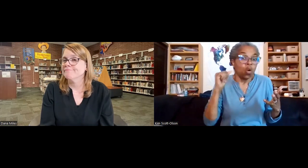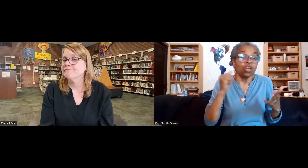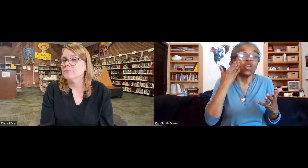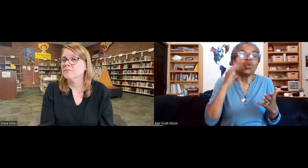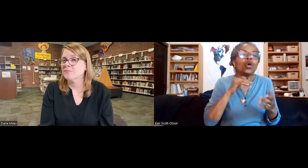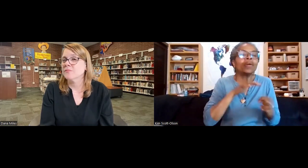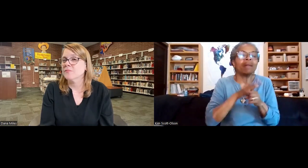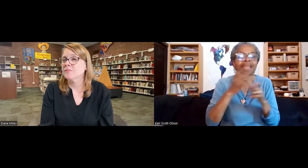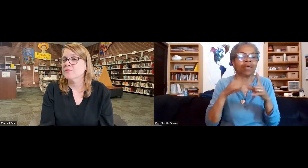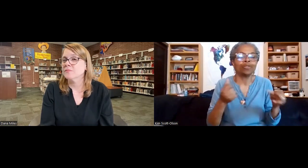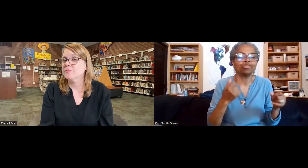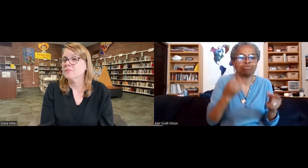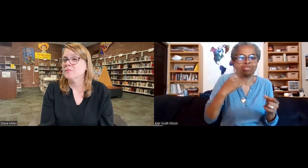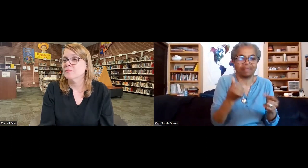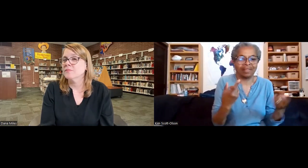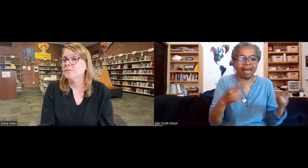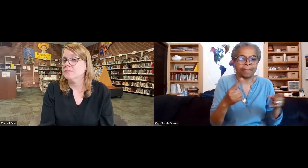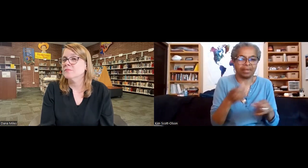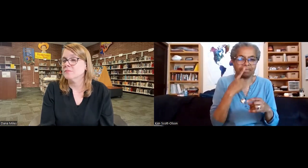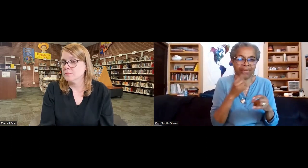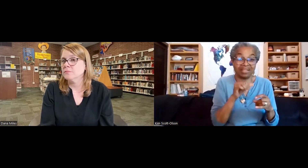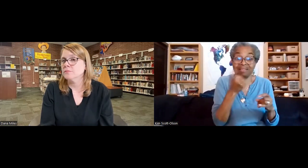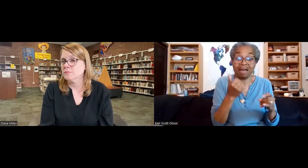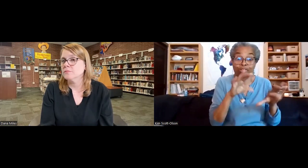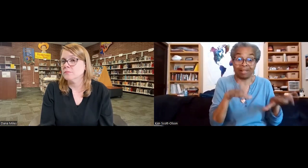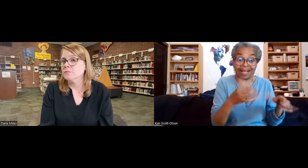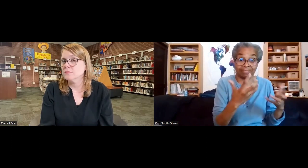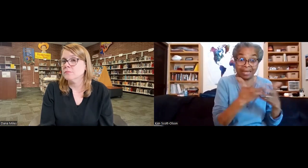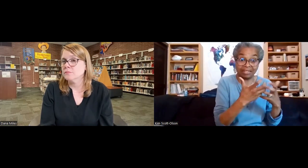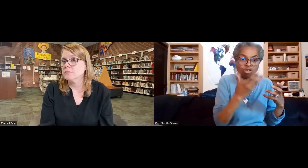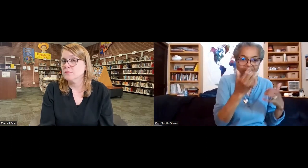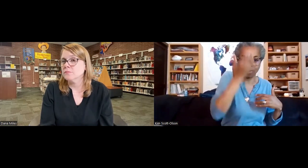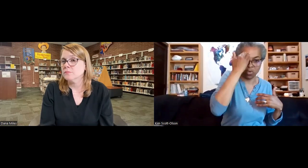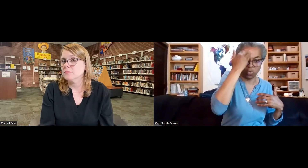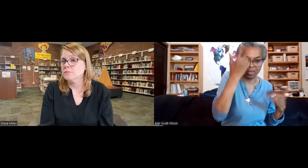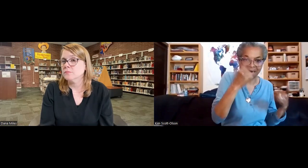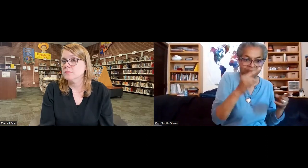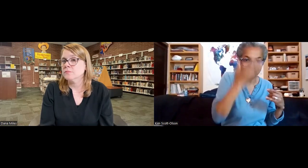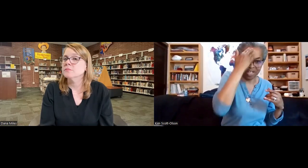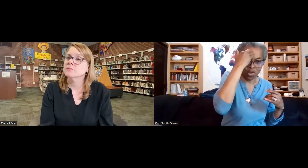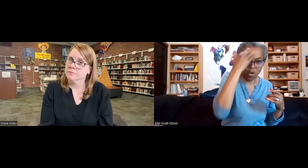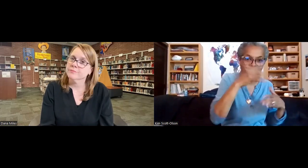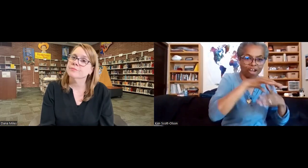and they don’t have enough language to understand what’s happening. Their other classmates already know what’s going on,